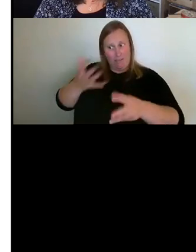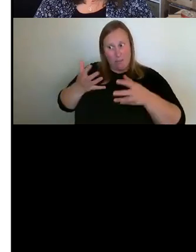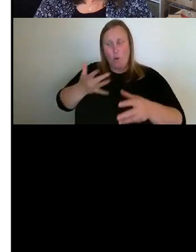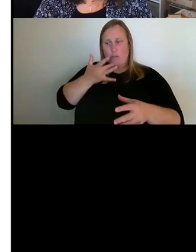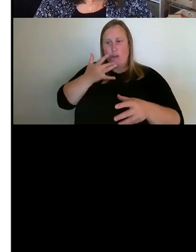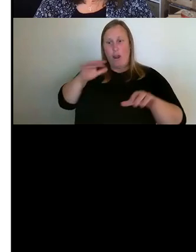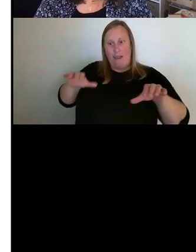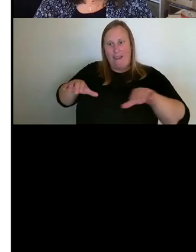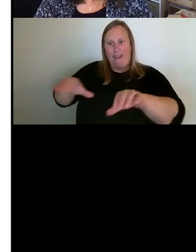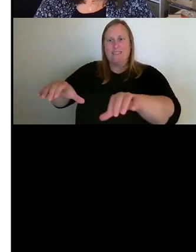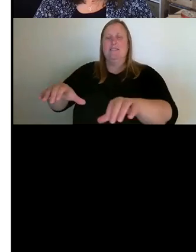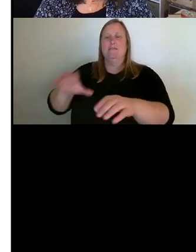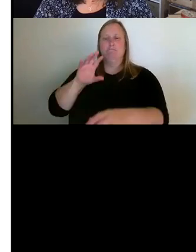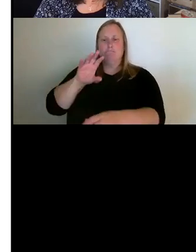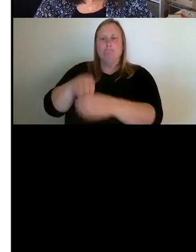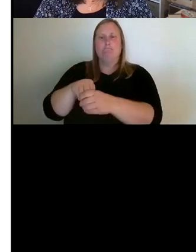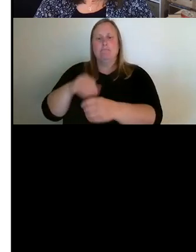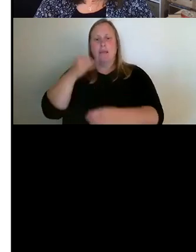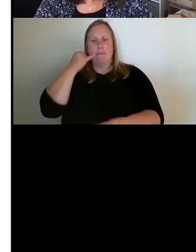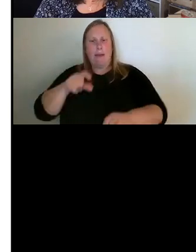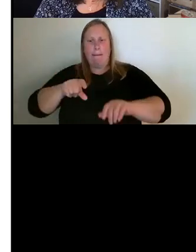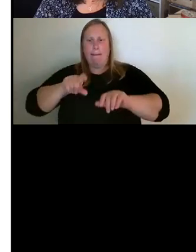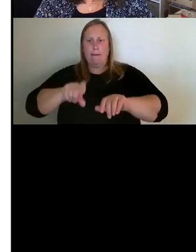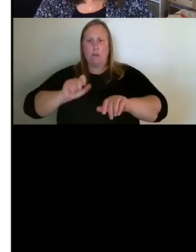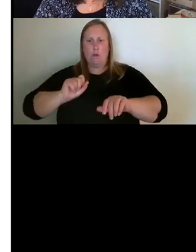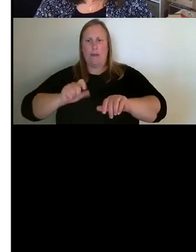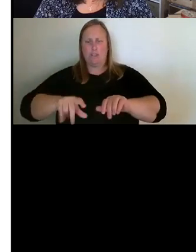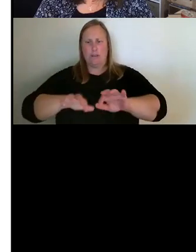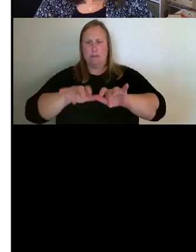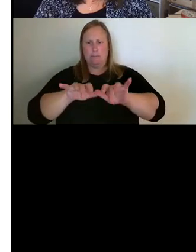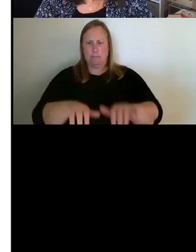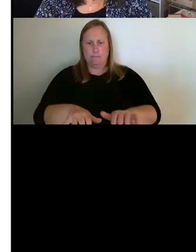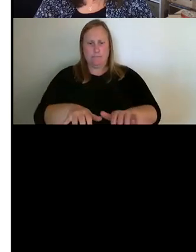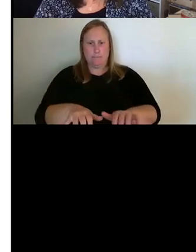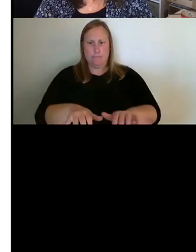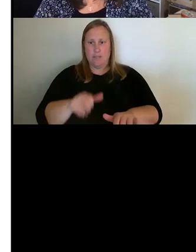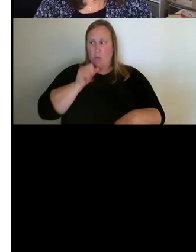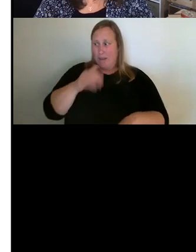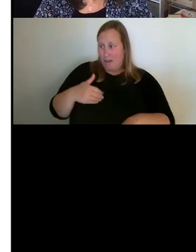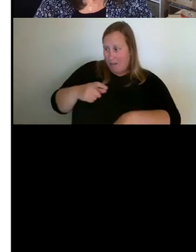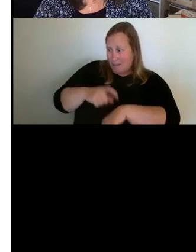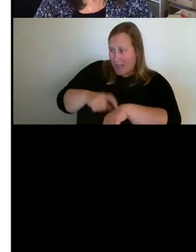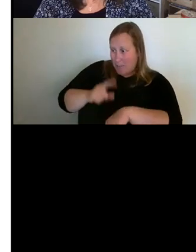If you needed to put your question in right away but we didn't have a time that it was appropriate for you